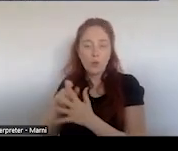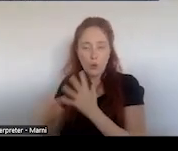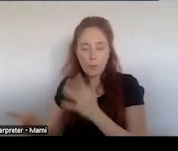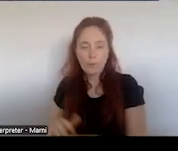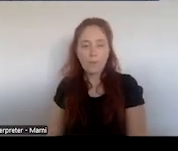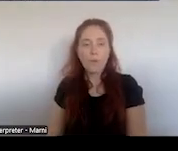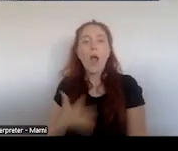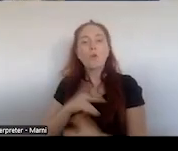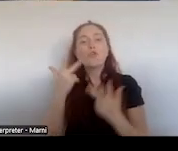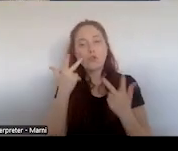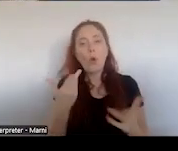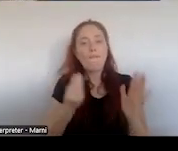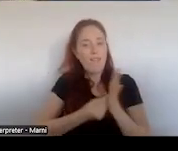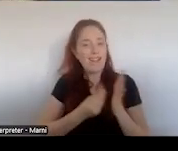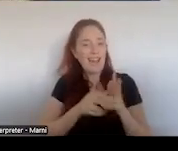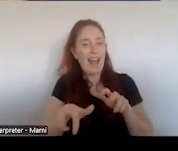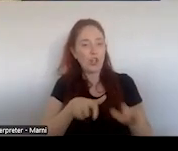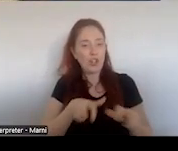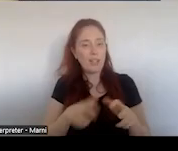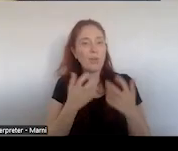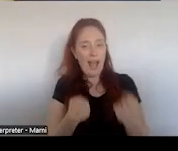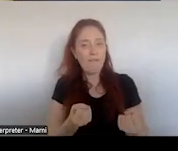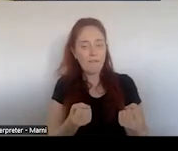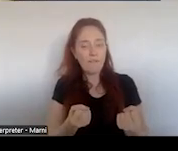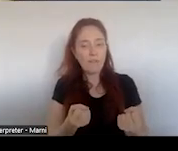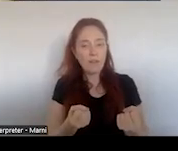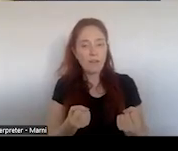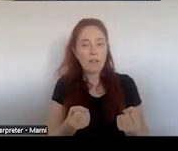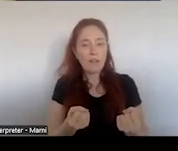actions. There are some additional actions that I won't talk about today,